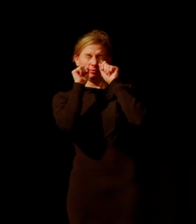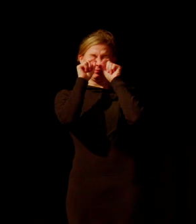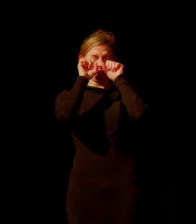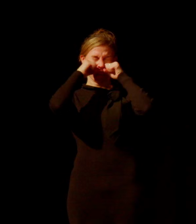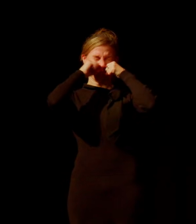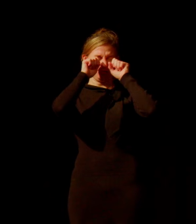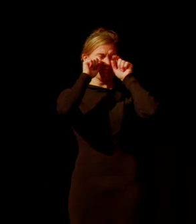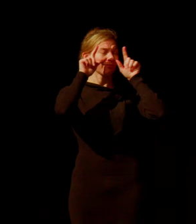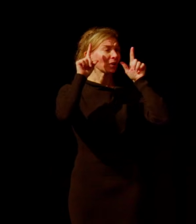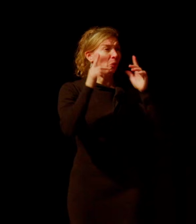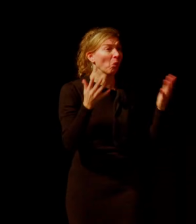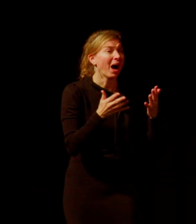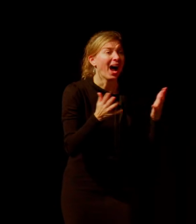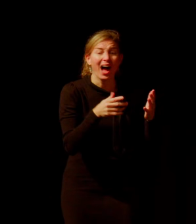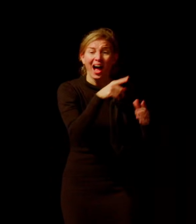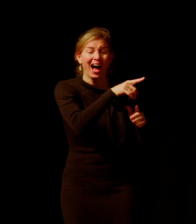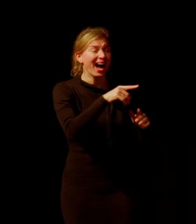“What? No sex anymore?”